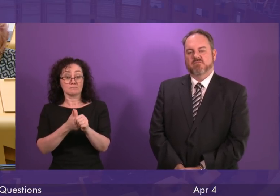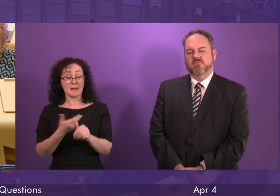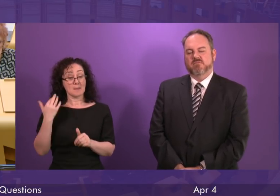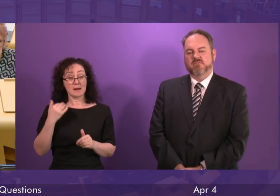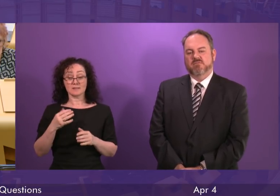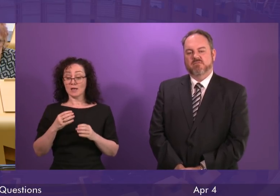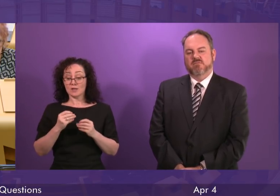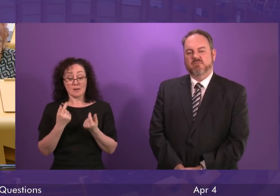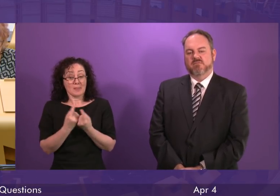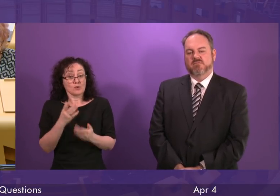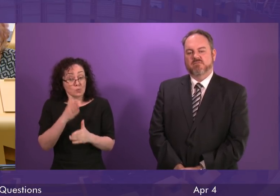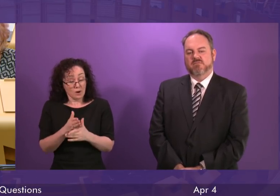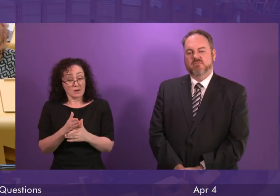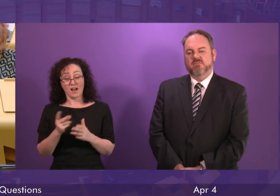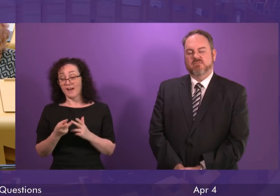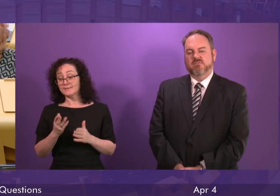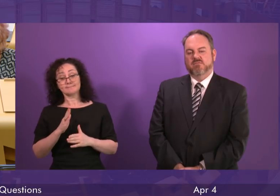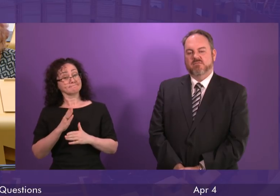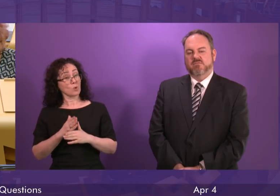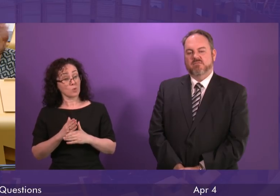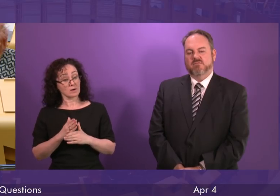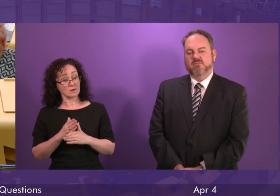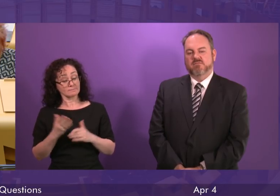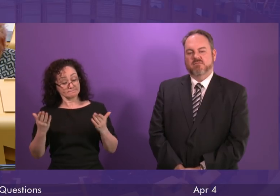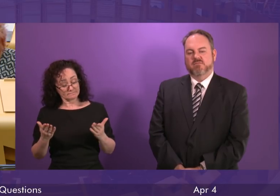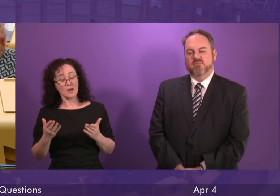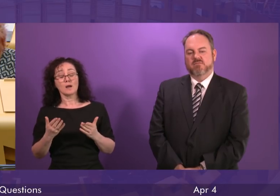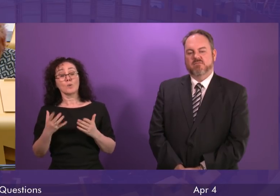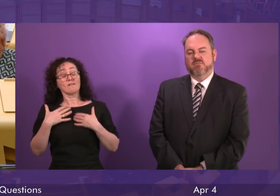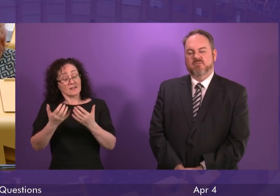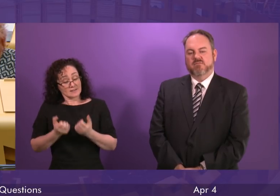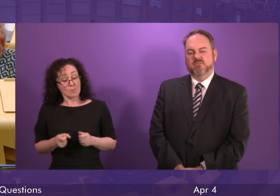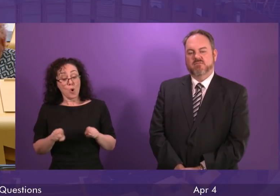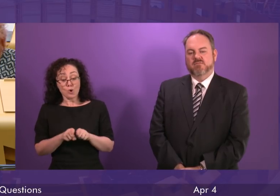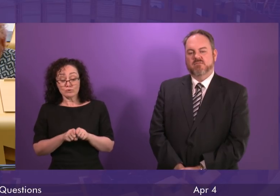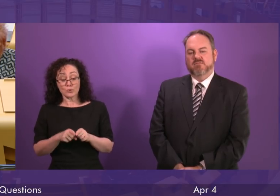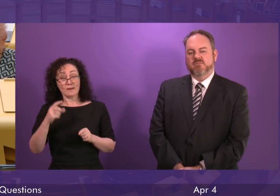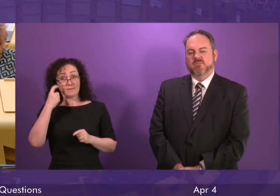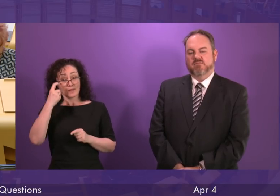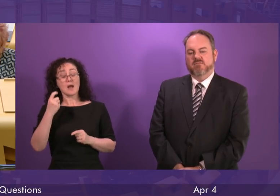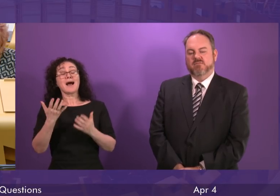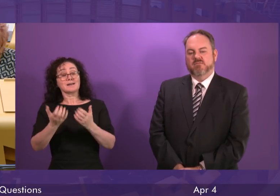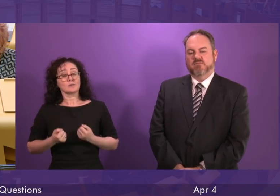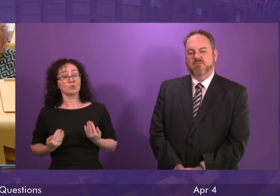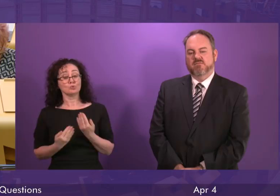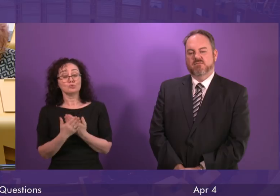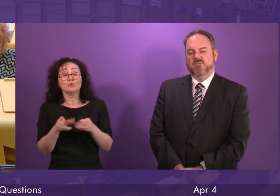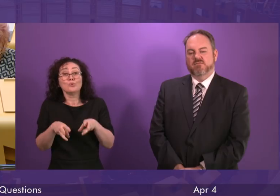effective. There are also things that are not currently being done to which we must open our minds. If everybody involved has that spirit, we, in Scotland, can find a way